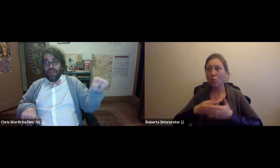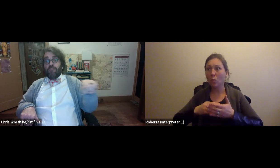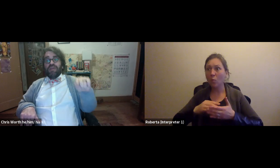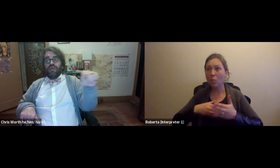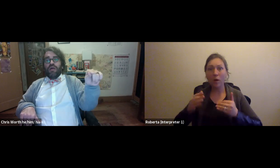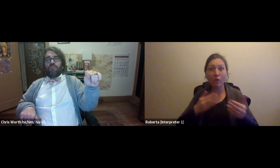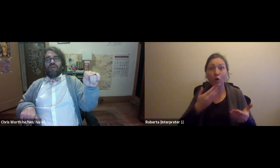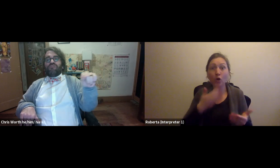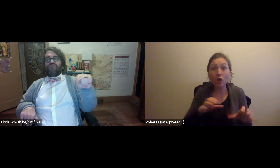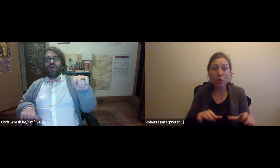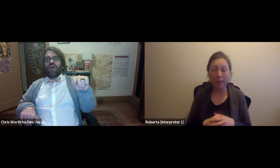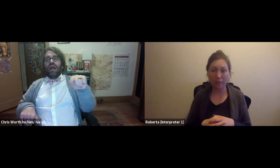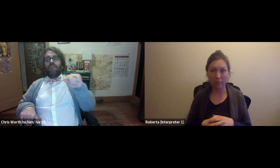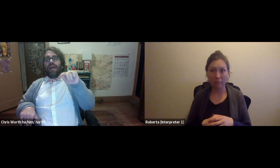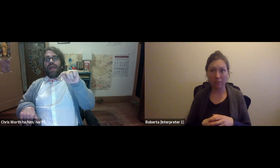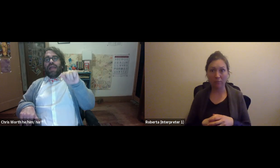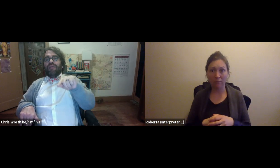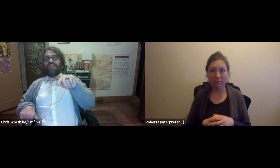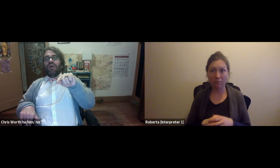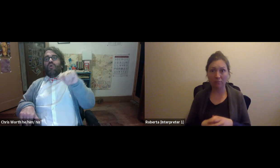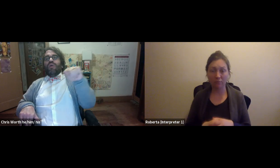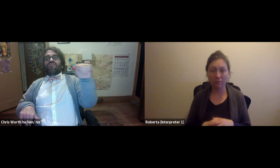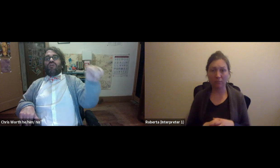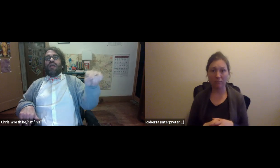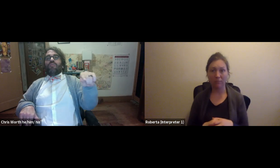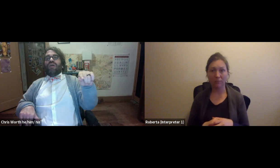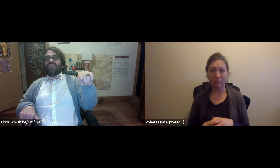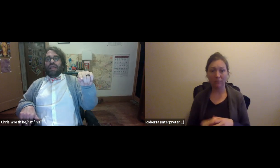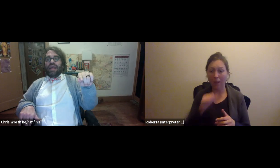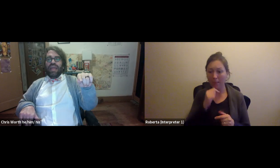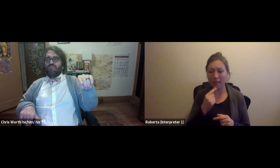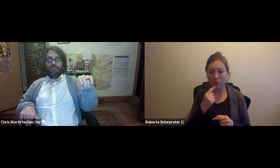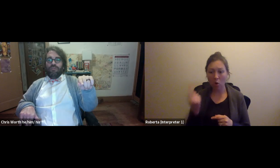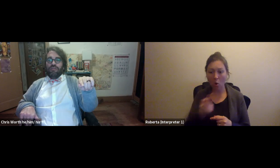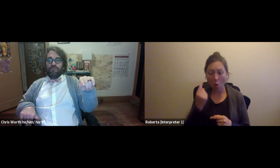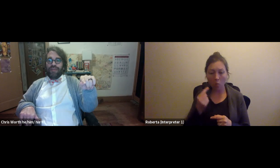But and I'm not saying always look on the bright side. I hate people that do that.